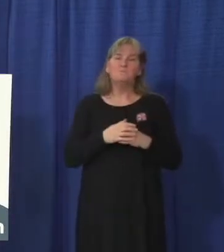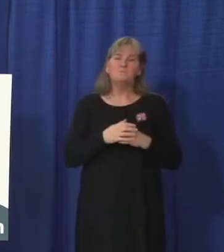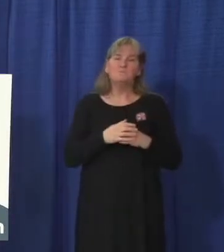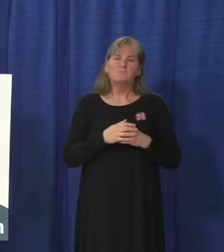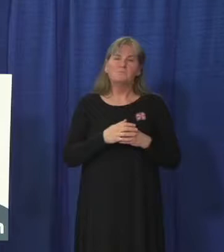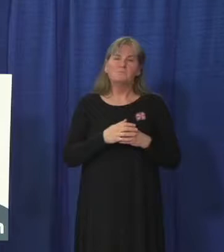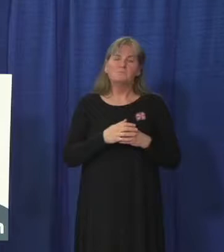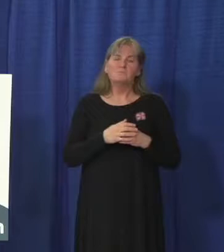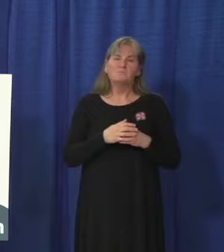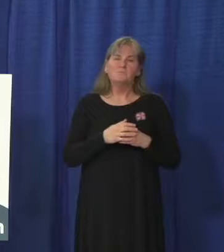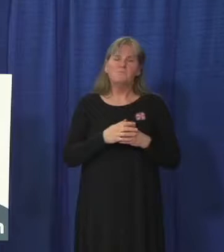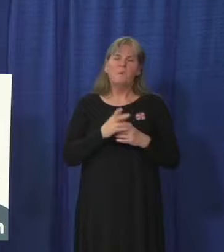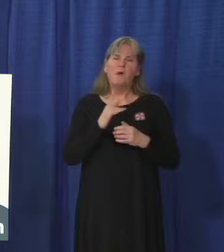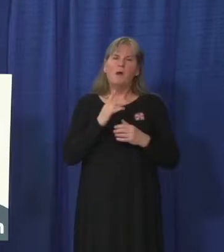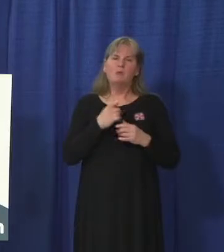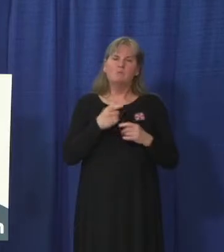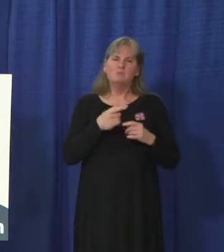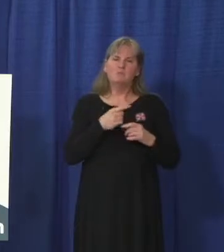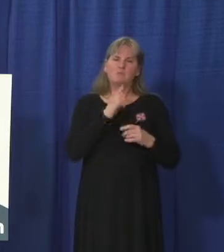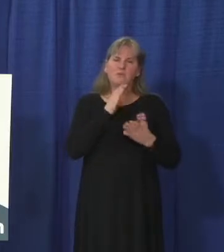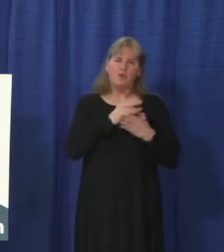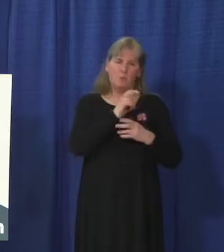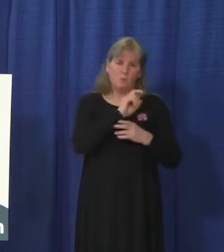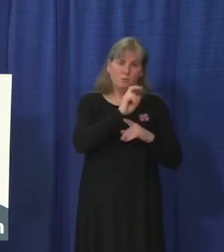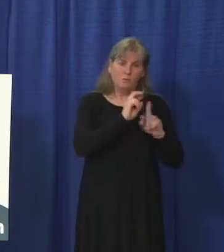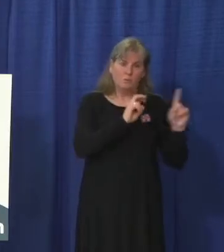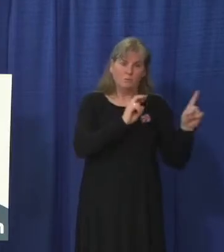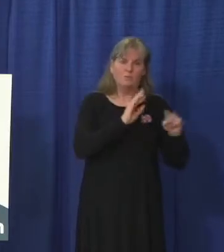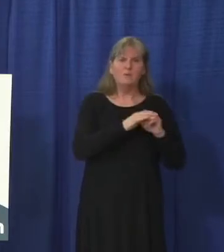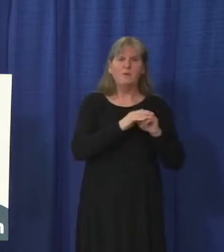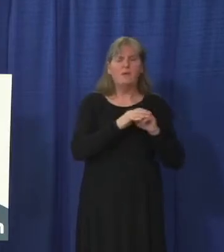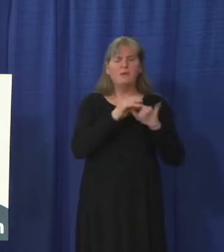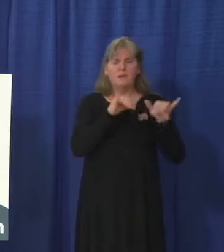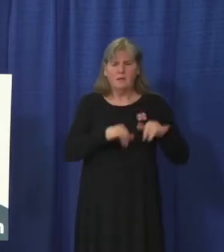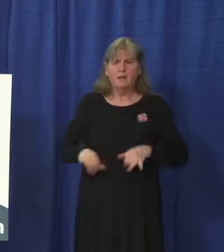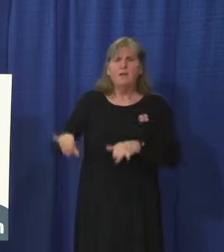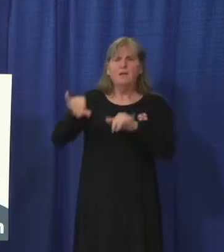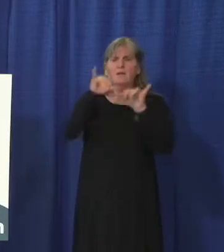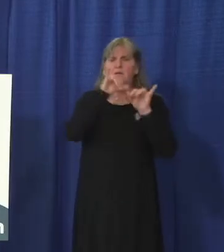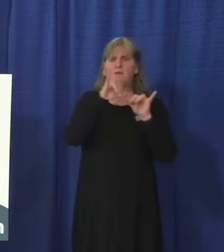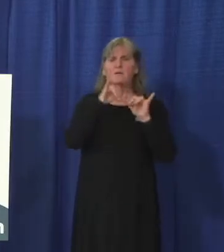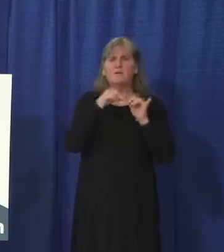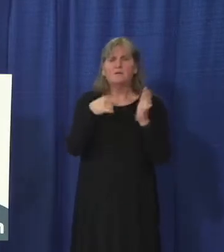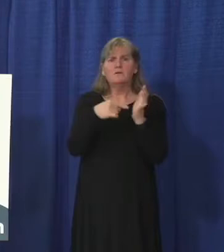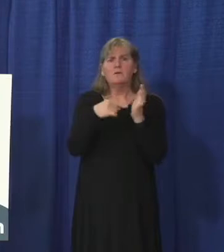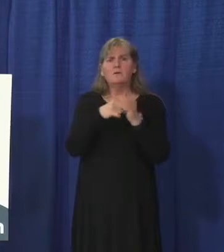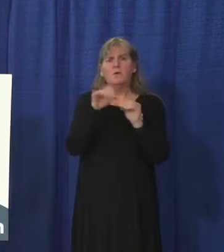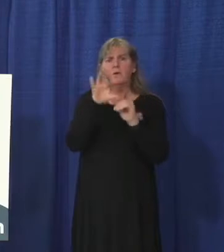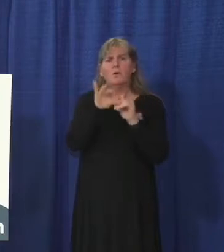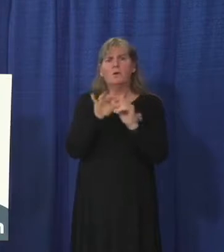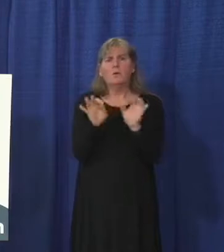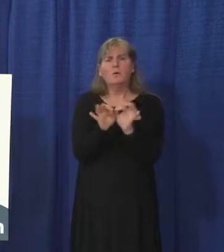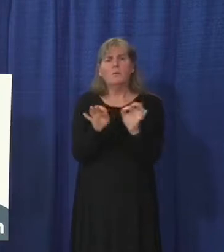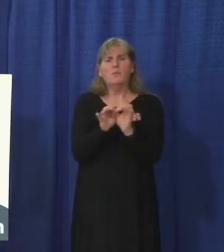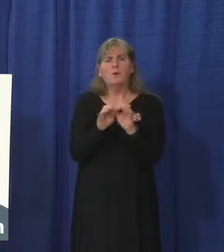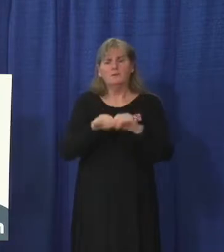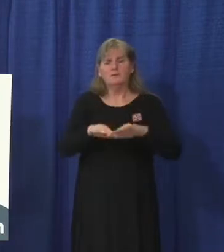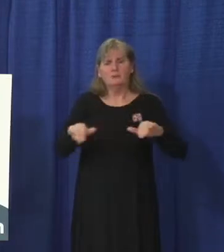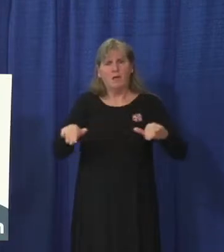things like universal child care which is not about to go live until April 1st and we also have one of the largest